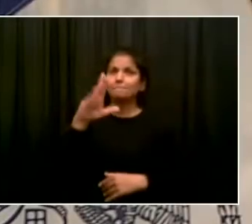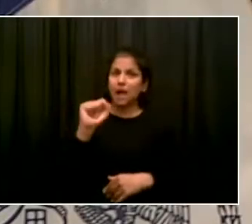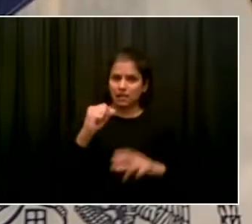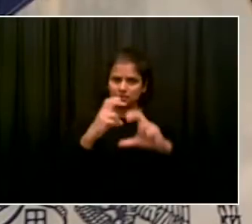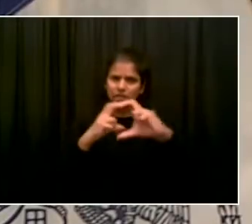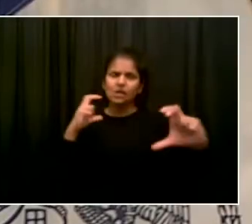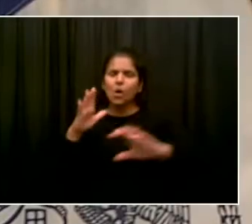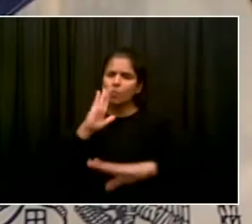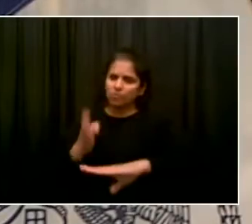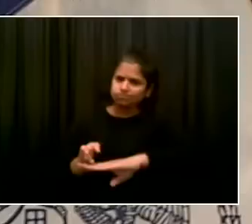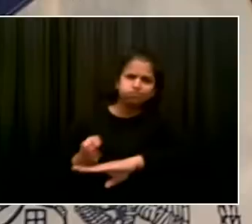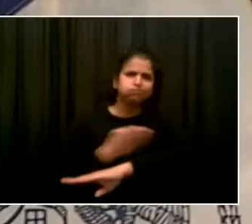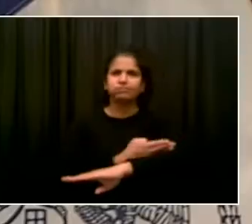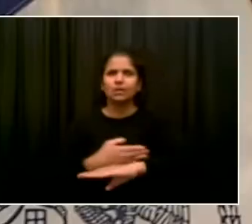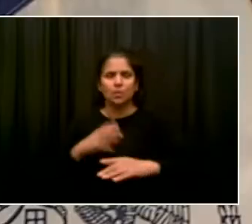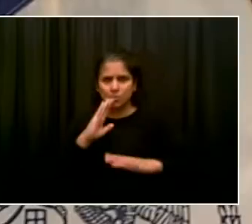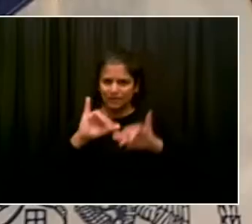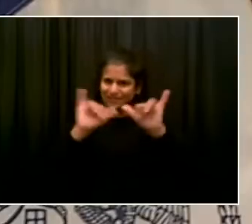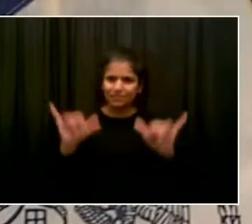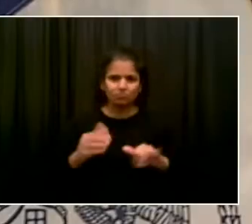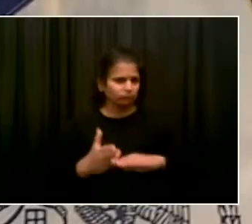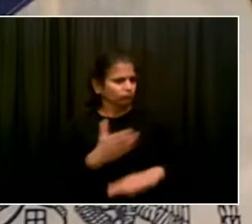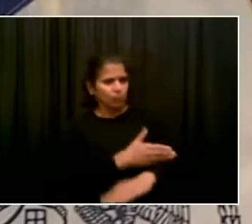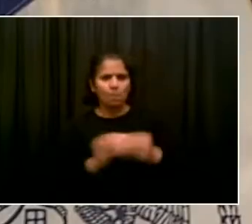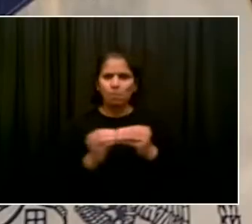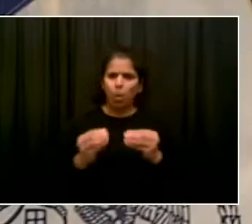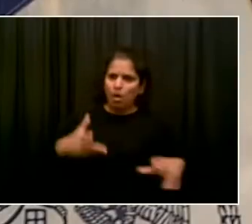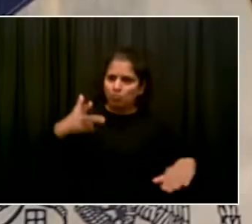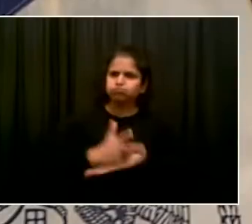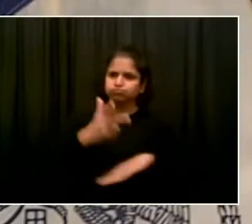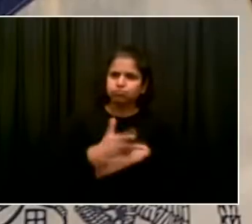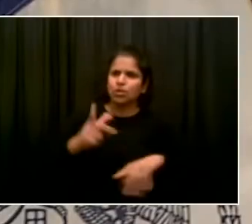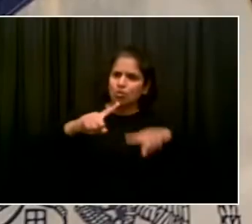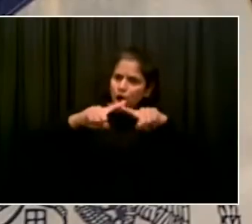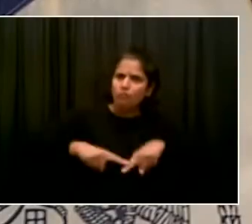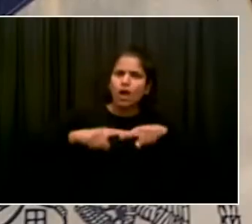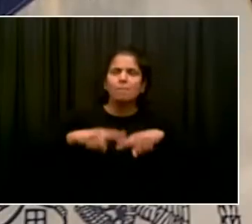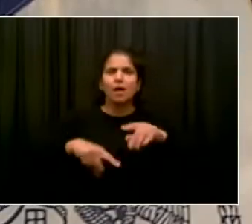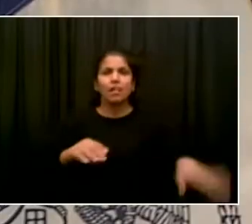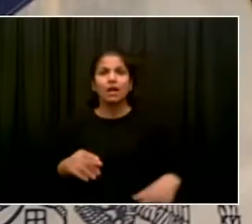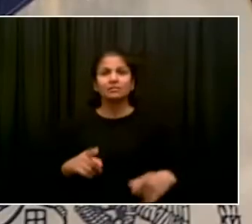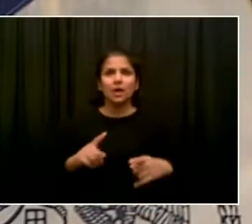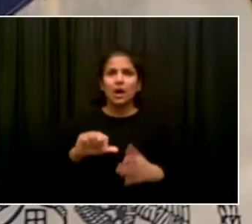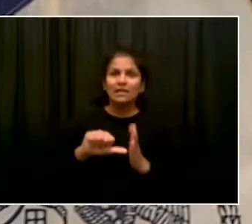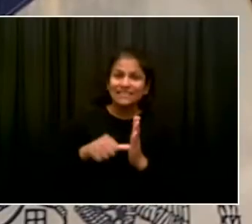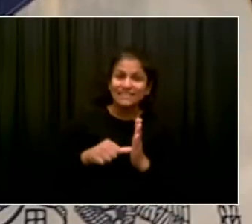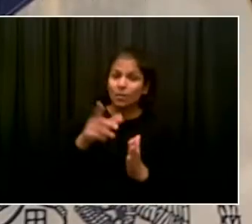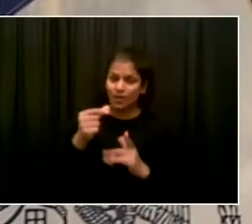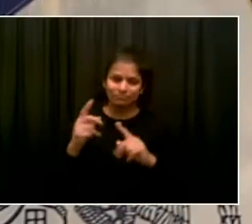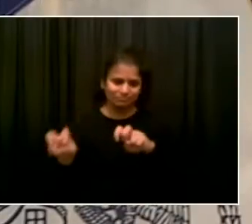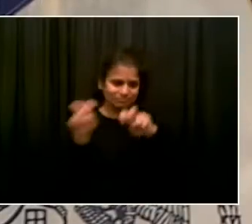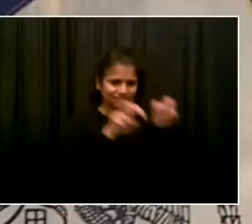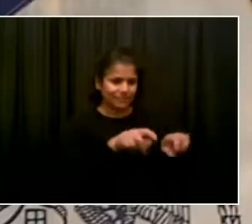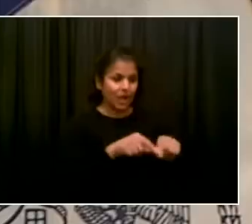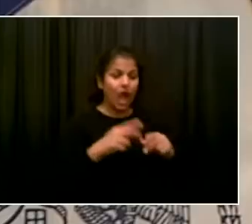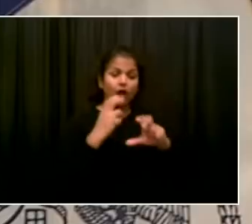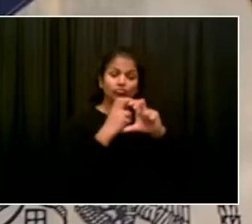MORE BACK TO NORMAL. BUT UNQUESTIONABLY. THE FOCUS ON BUSES IS GOING TO YIELD A TREMENDOUS AMOUNT AND E TH FOCUS ON THE